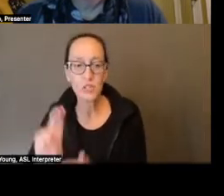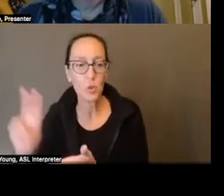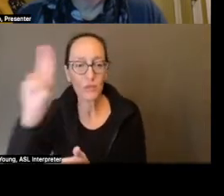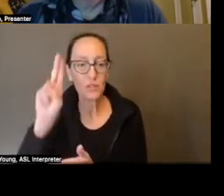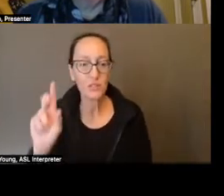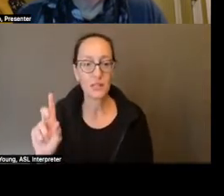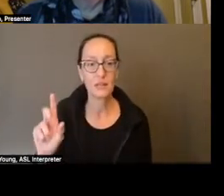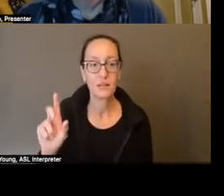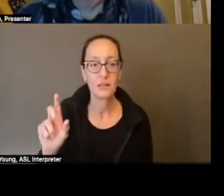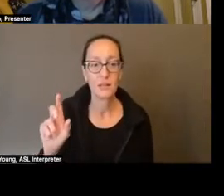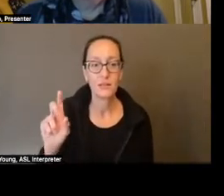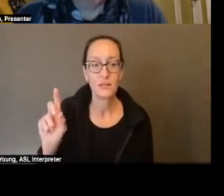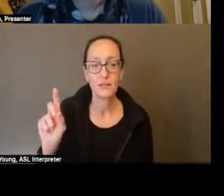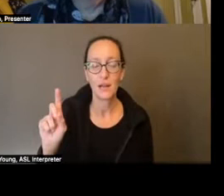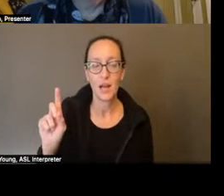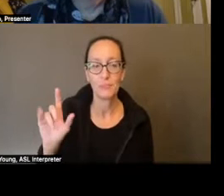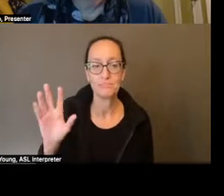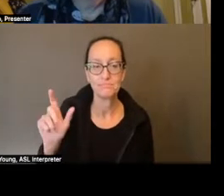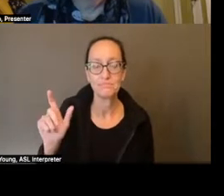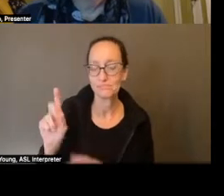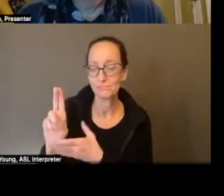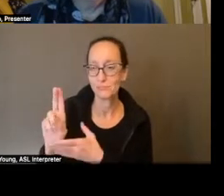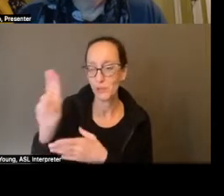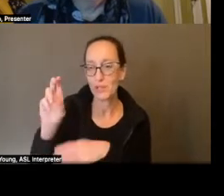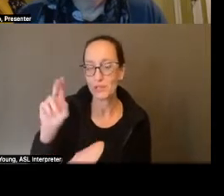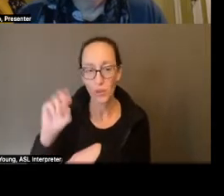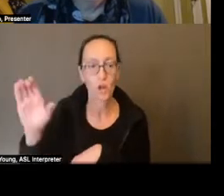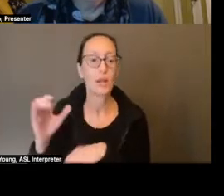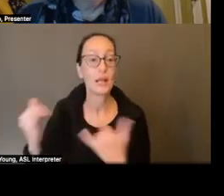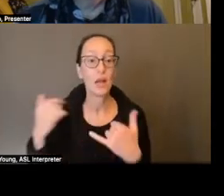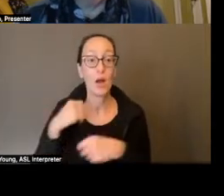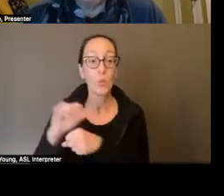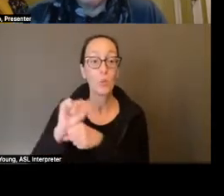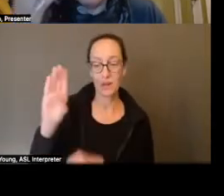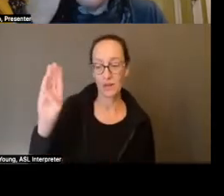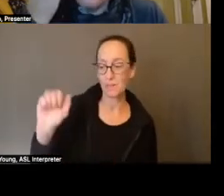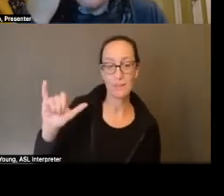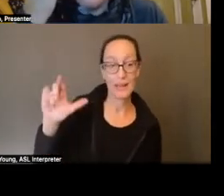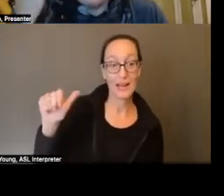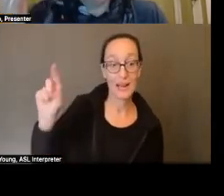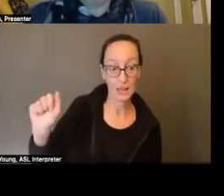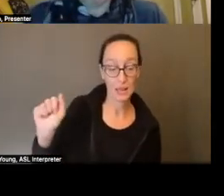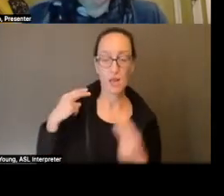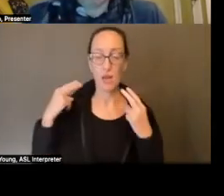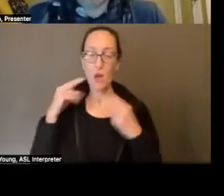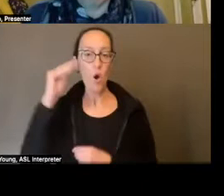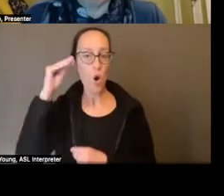And now I have a job with BAYADA Home Health Care as a Habilitation Manager for our